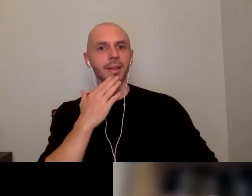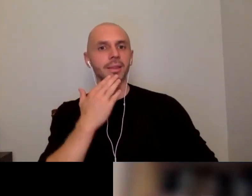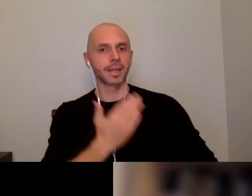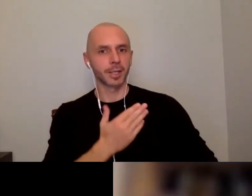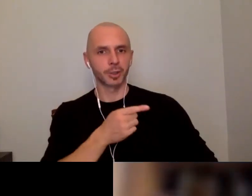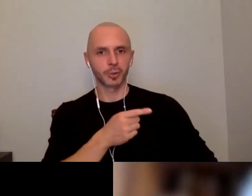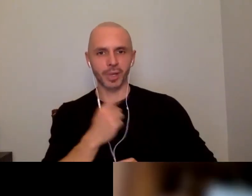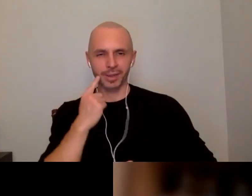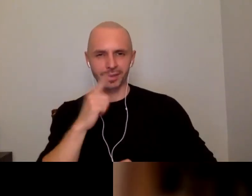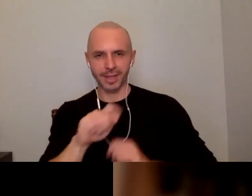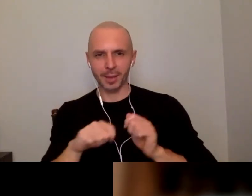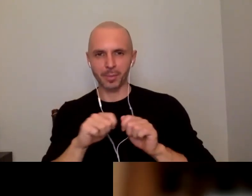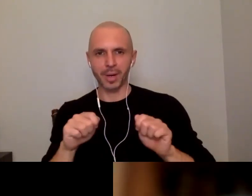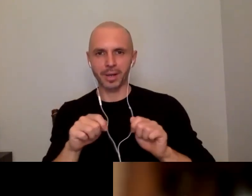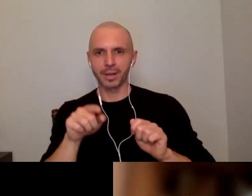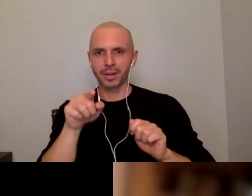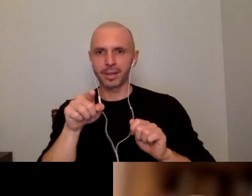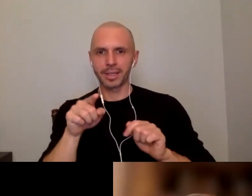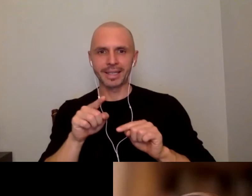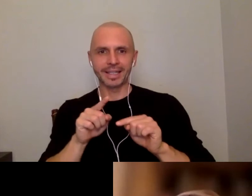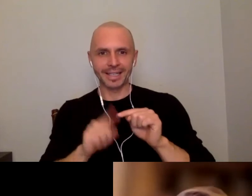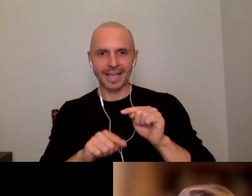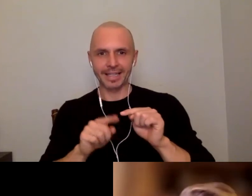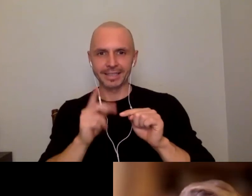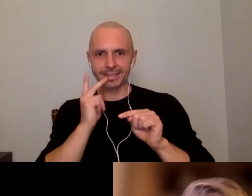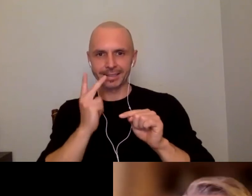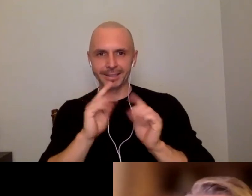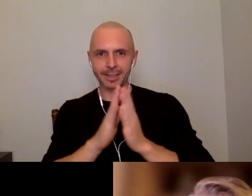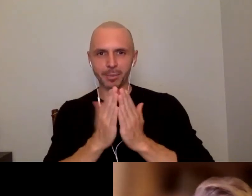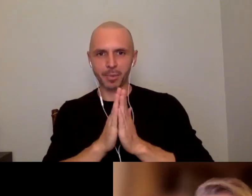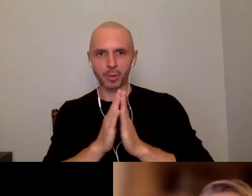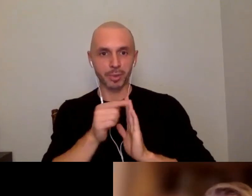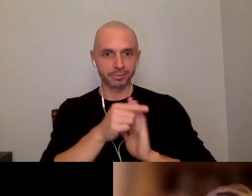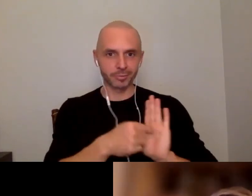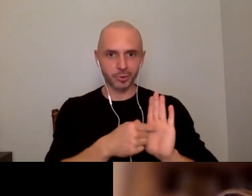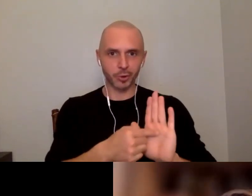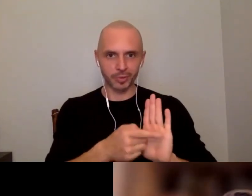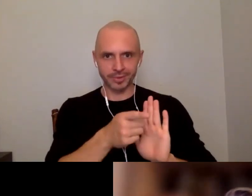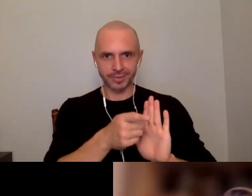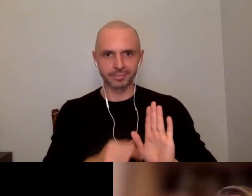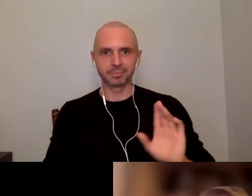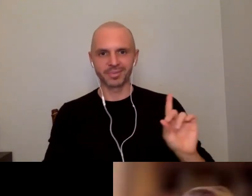think i'm blurred so you won't see it but the beautiful turquoise book yes Dana designed by